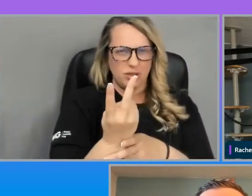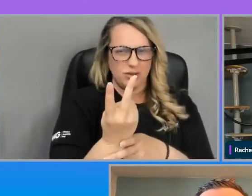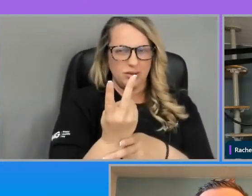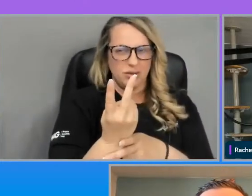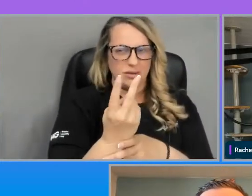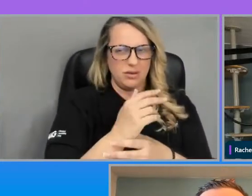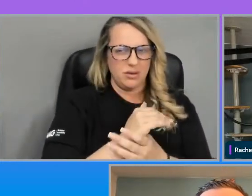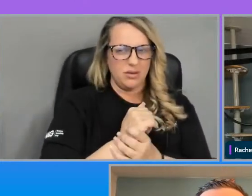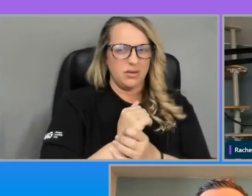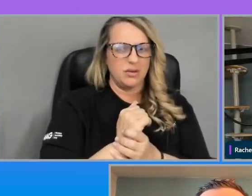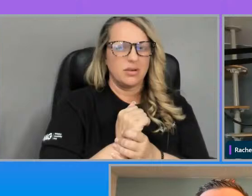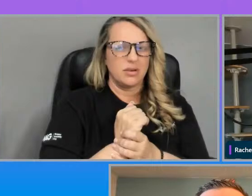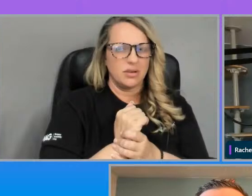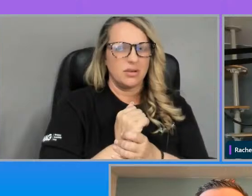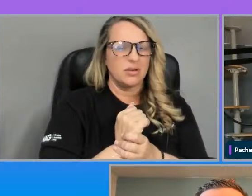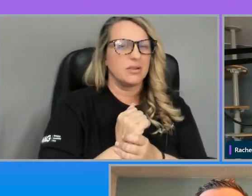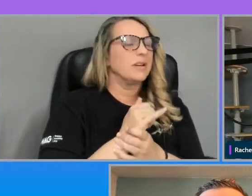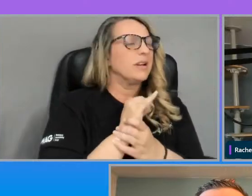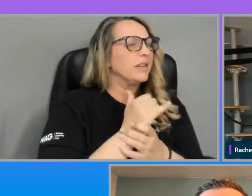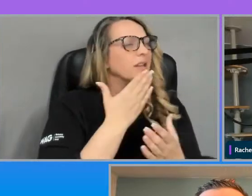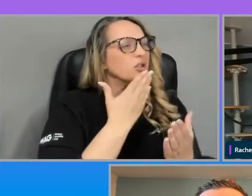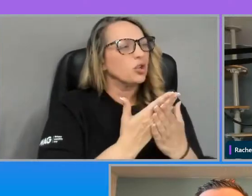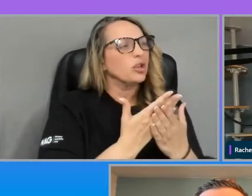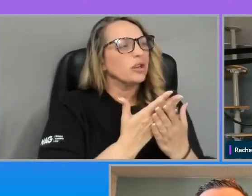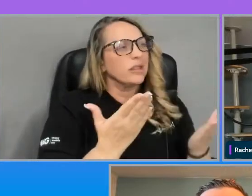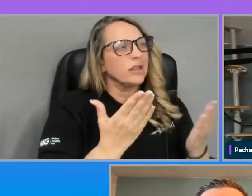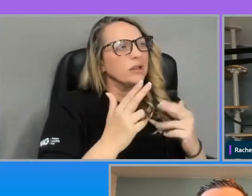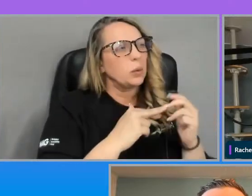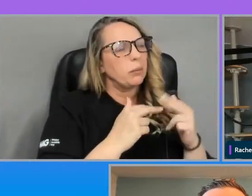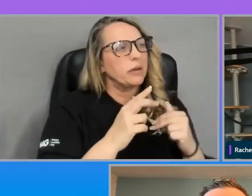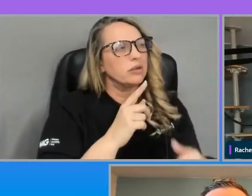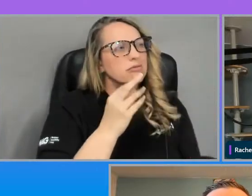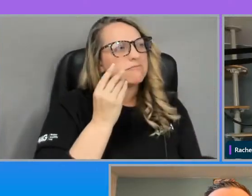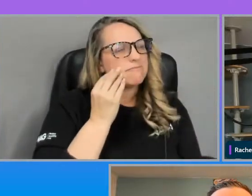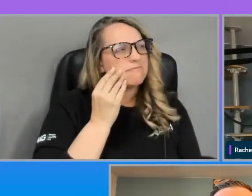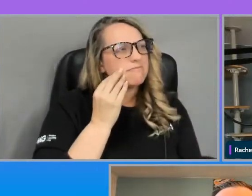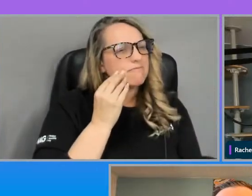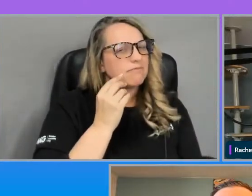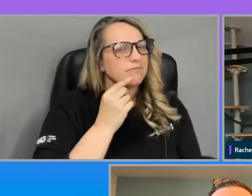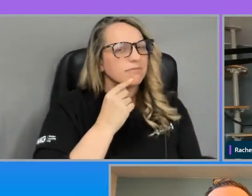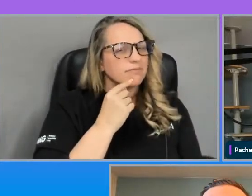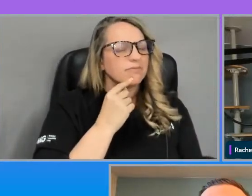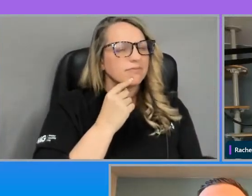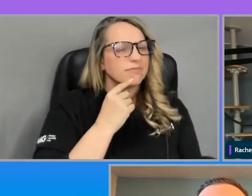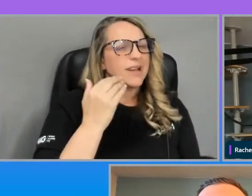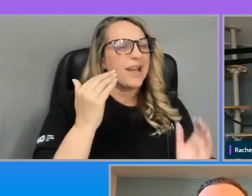That would be a really good